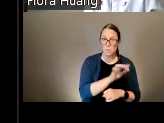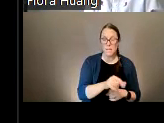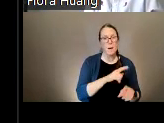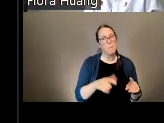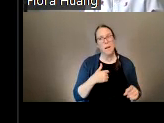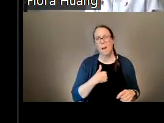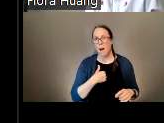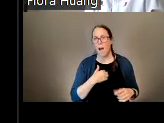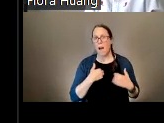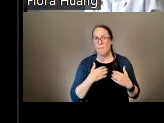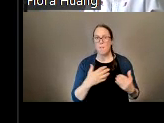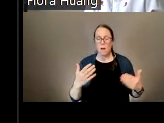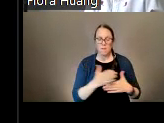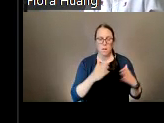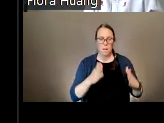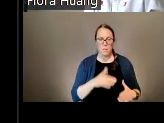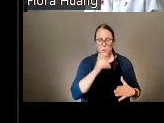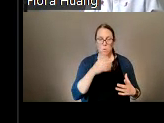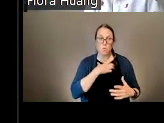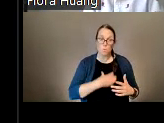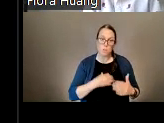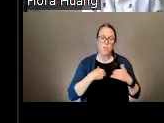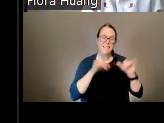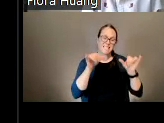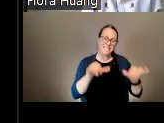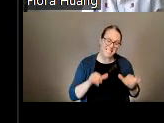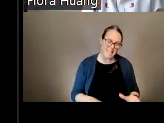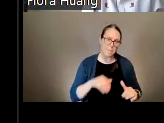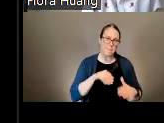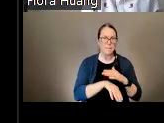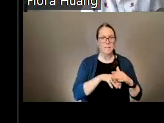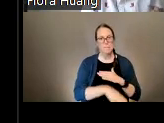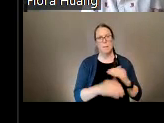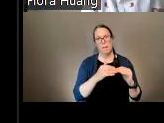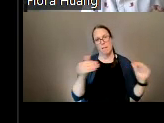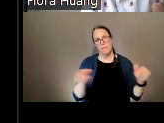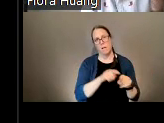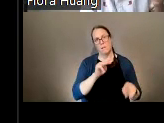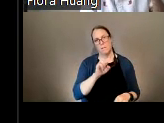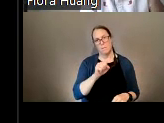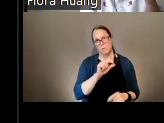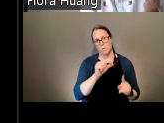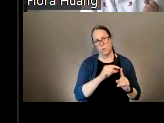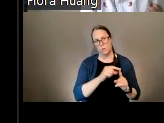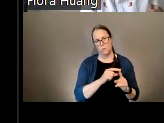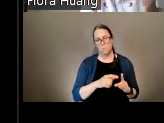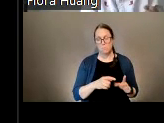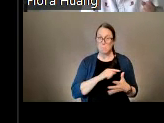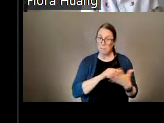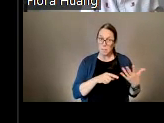the same level of accessibility as Microsoft Word." It's not just a, you know, these are products and there's not much we